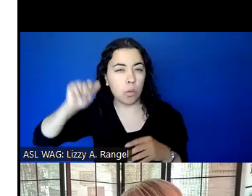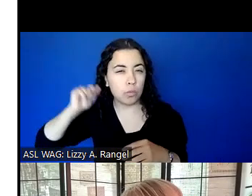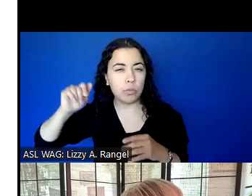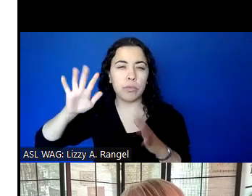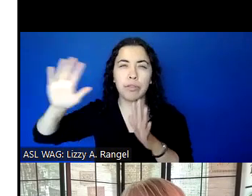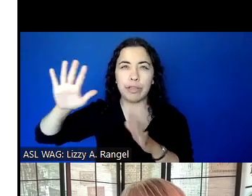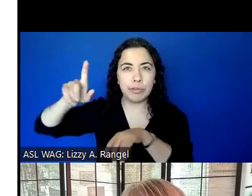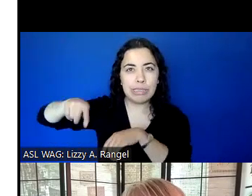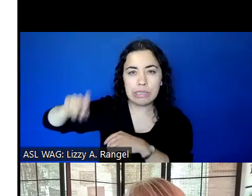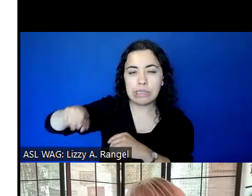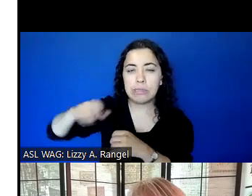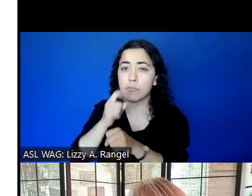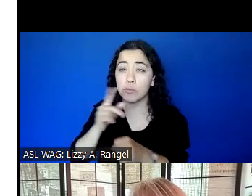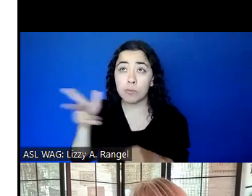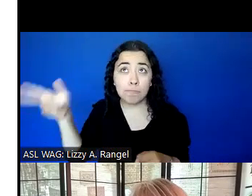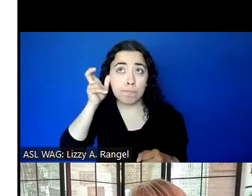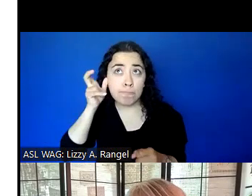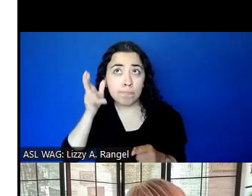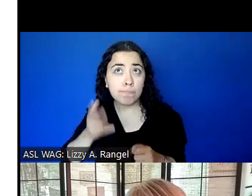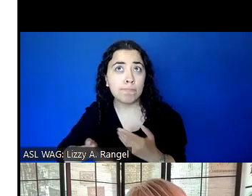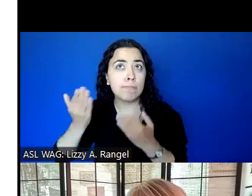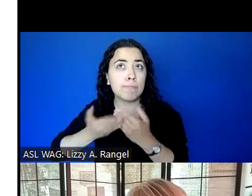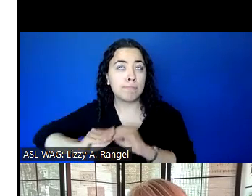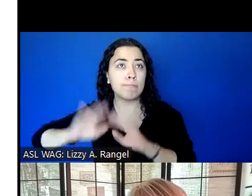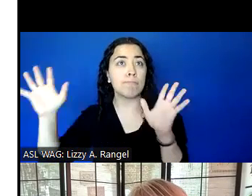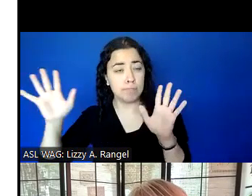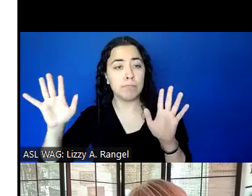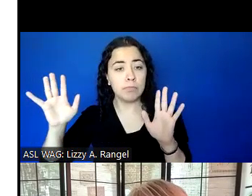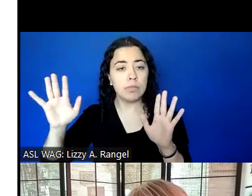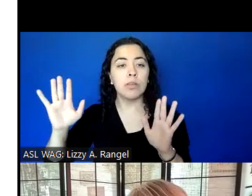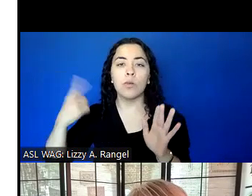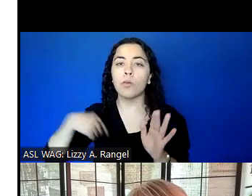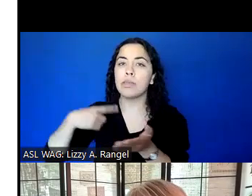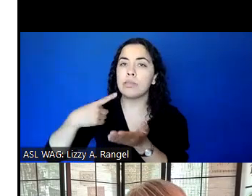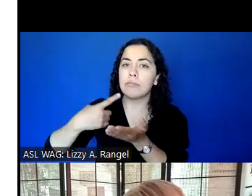things like ALS or perhaps a motorcycle accident. But it's also folks who are